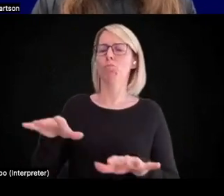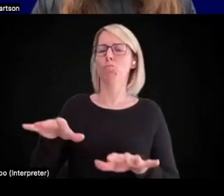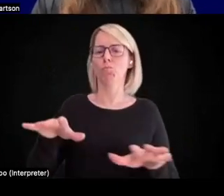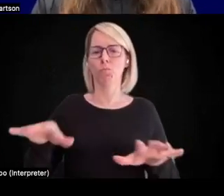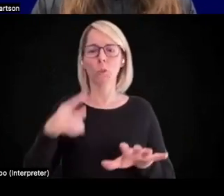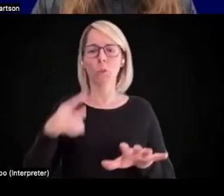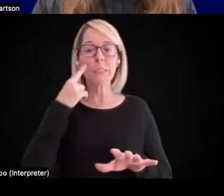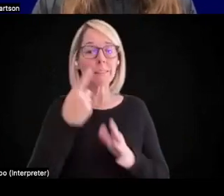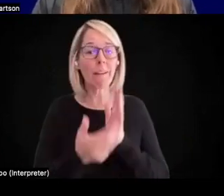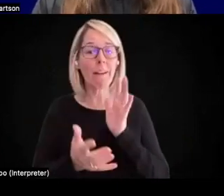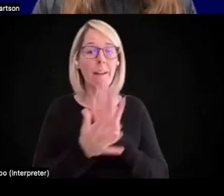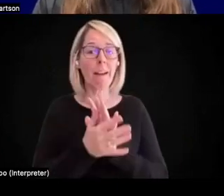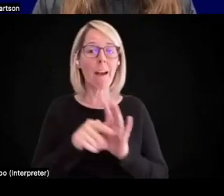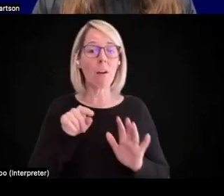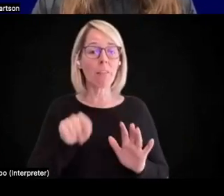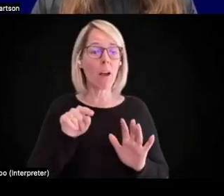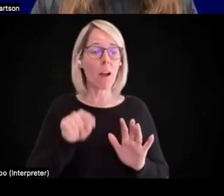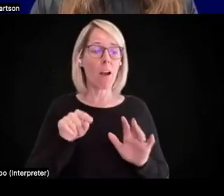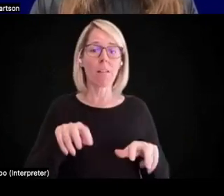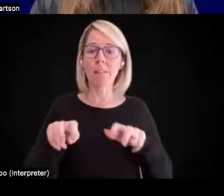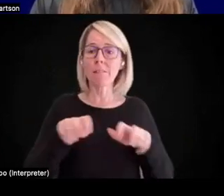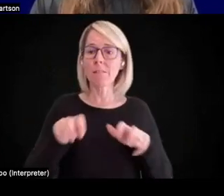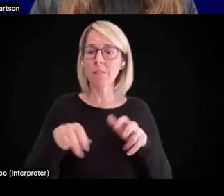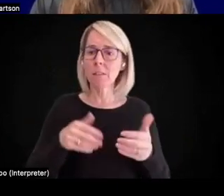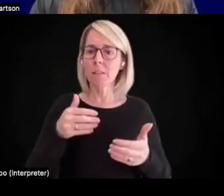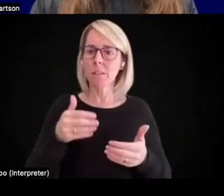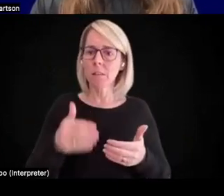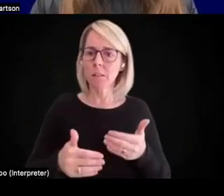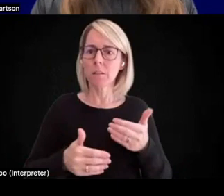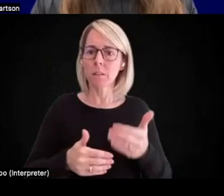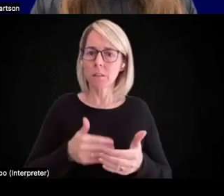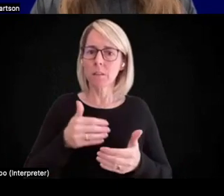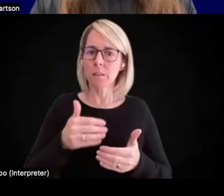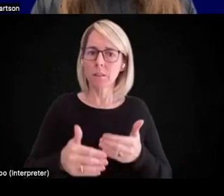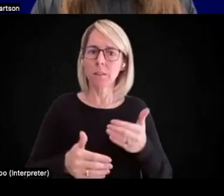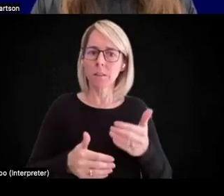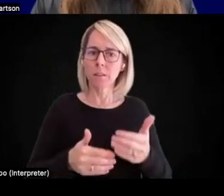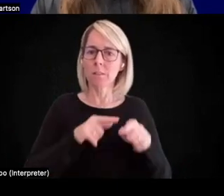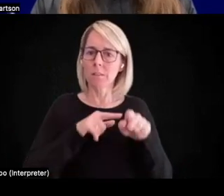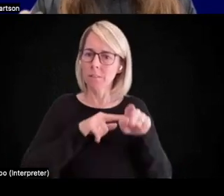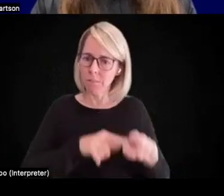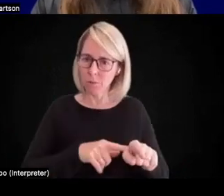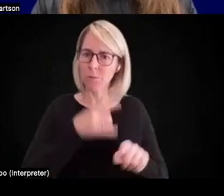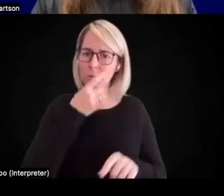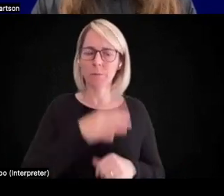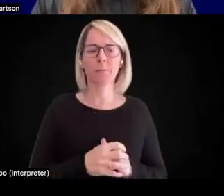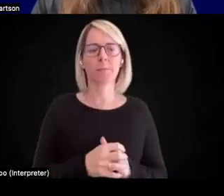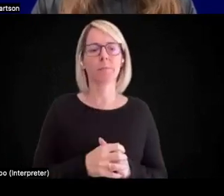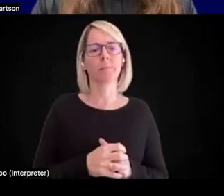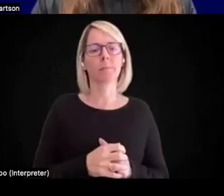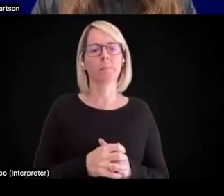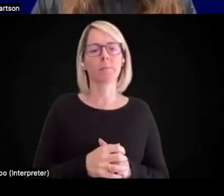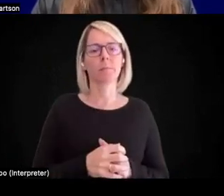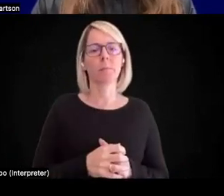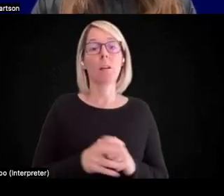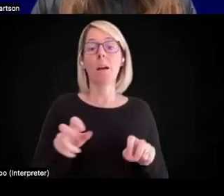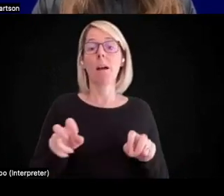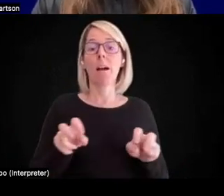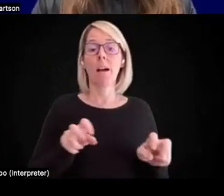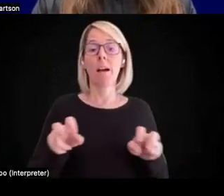is going to unfold. By doing this, this activity is going to unfold in a way that makes sense to